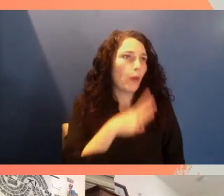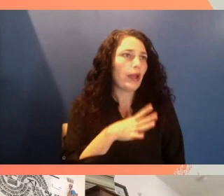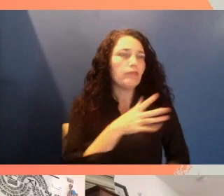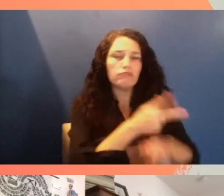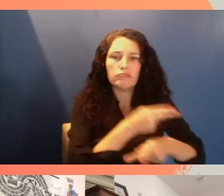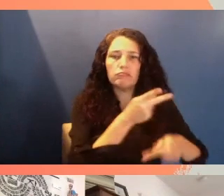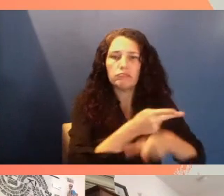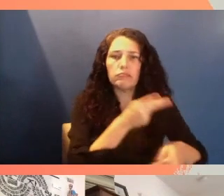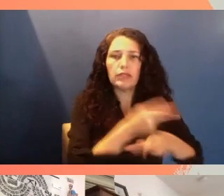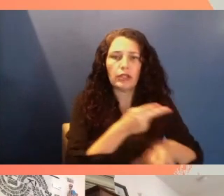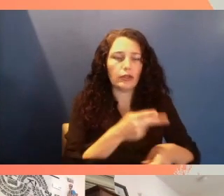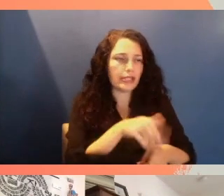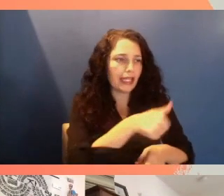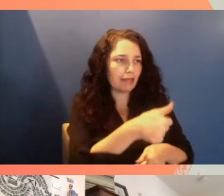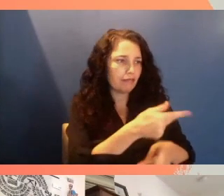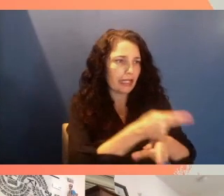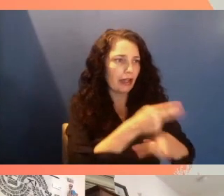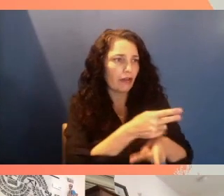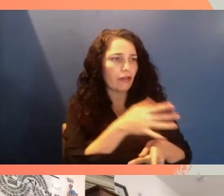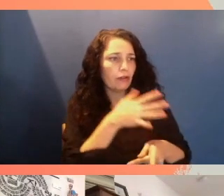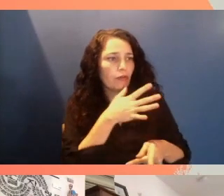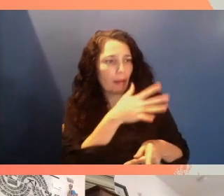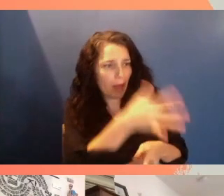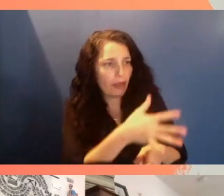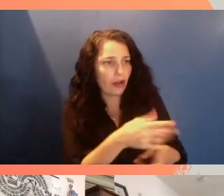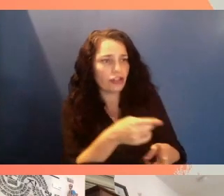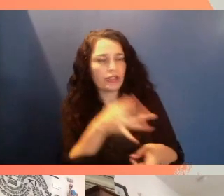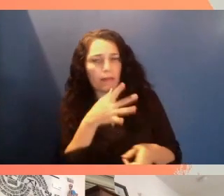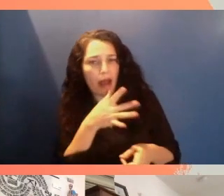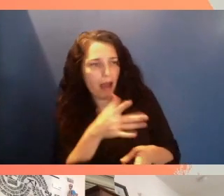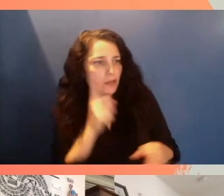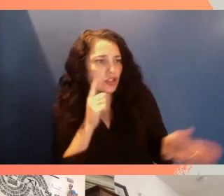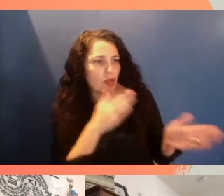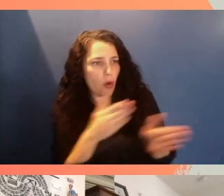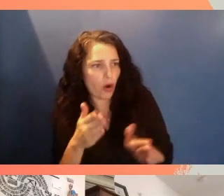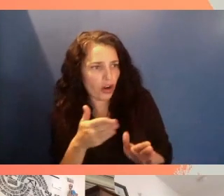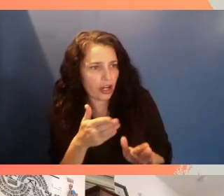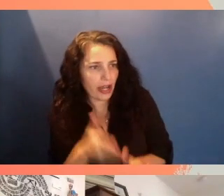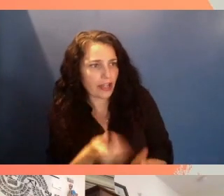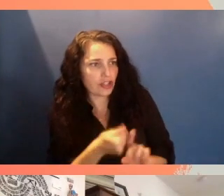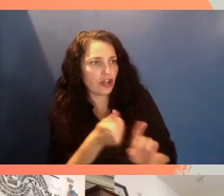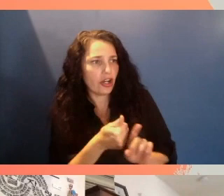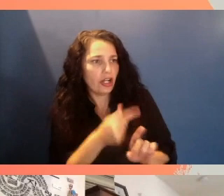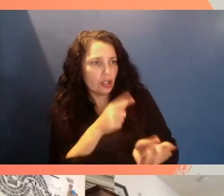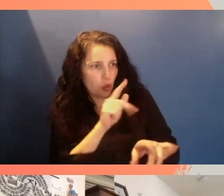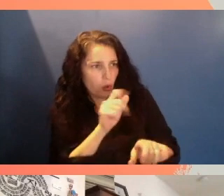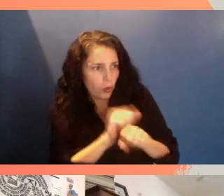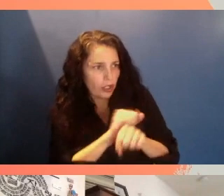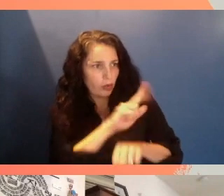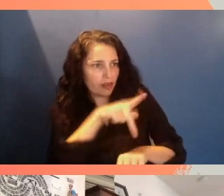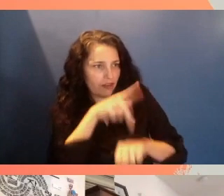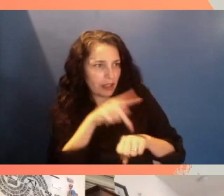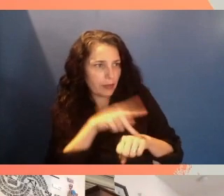who's a grandmother, a mother, and who is an organizer herself working with the Filipino Worker Center